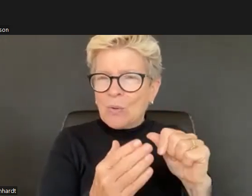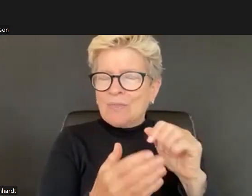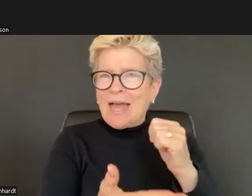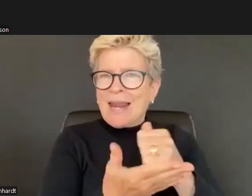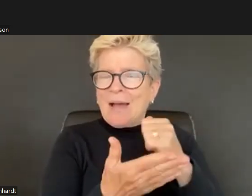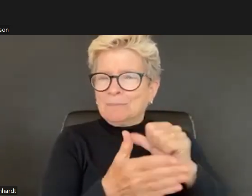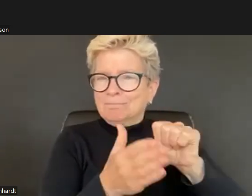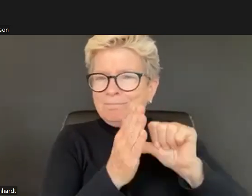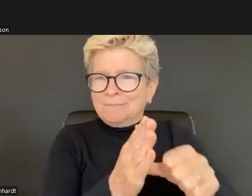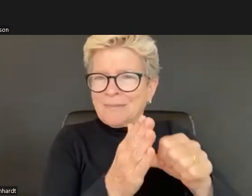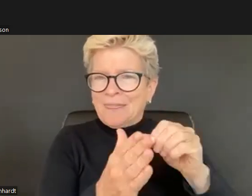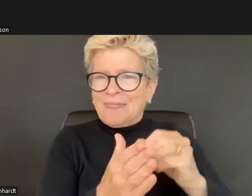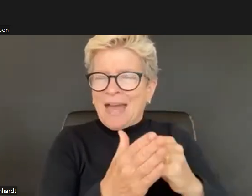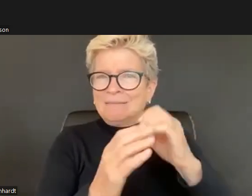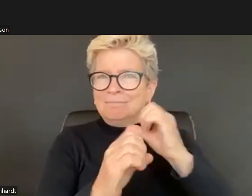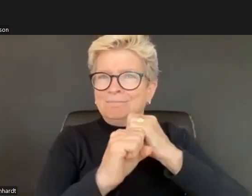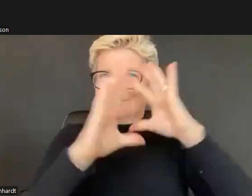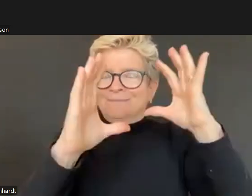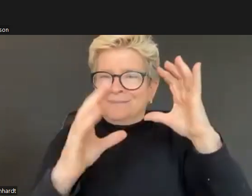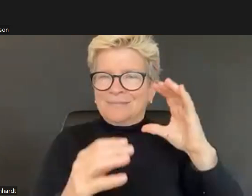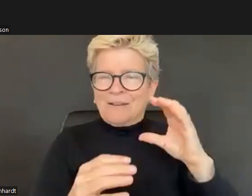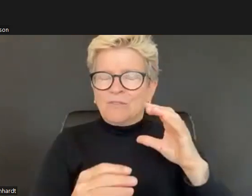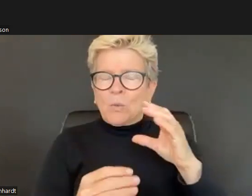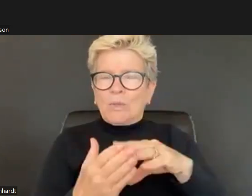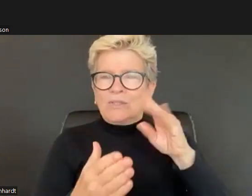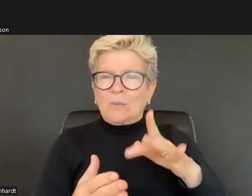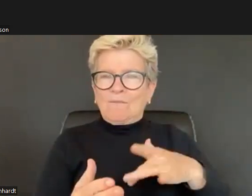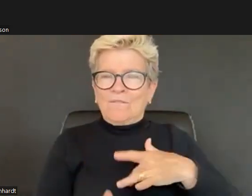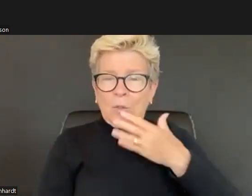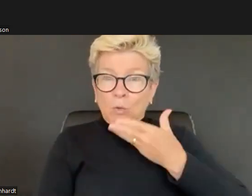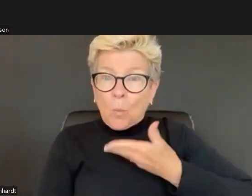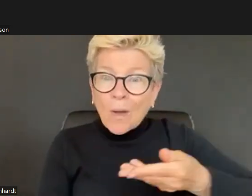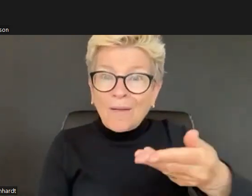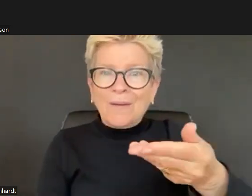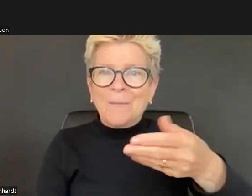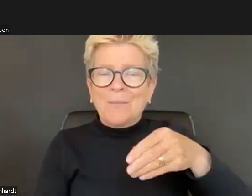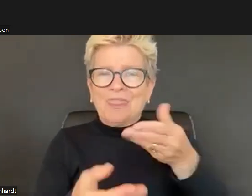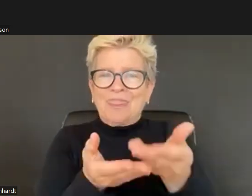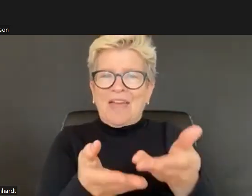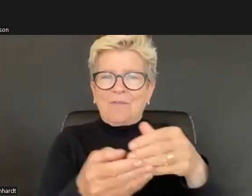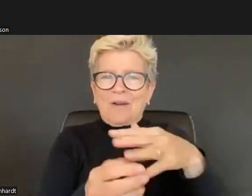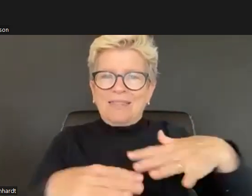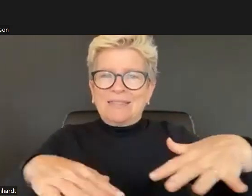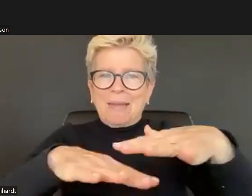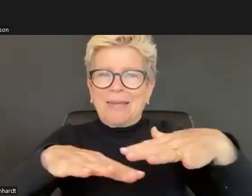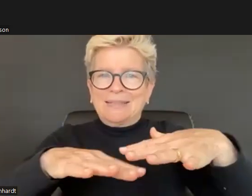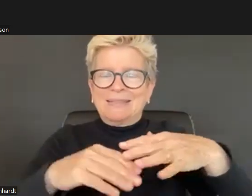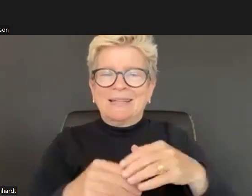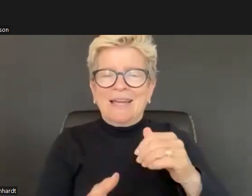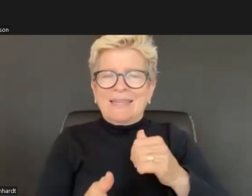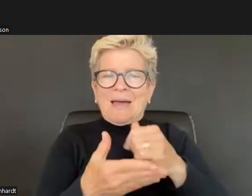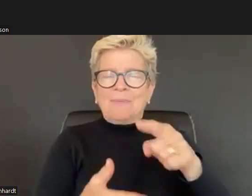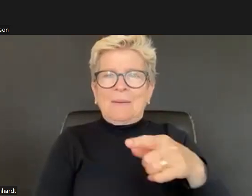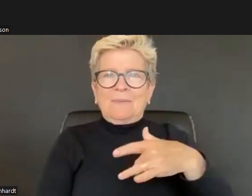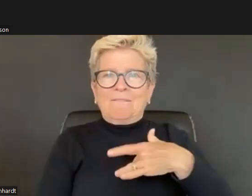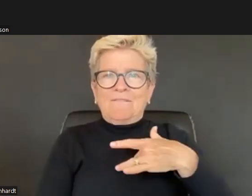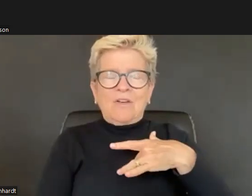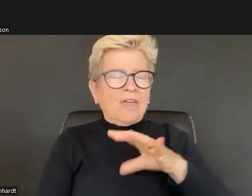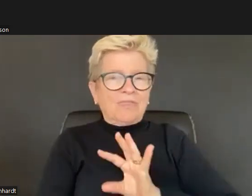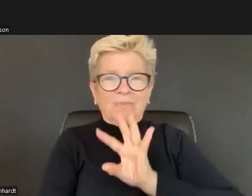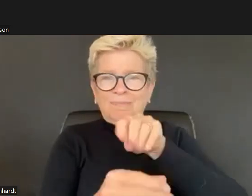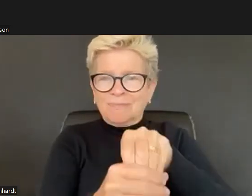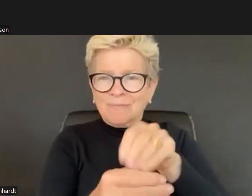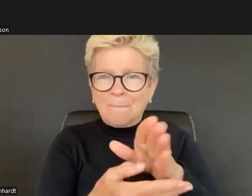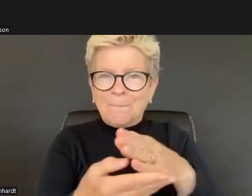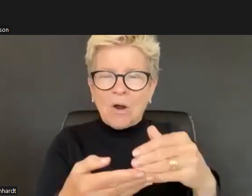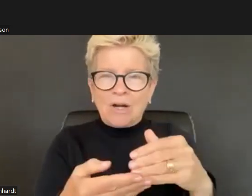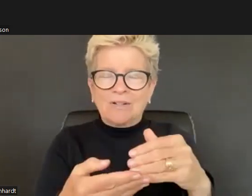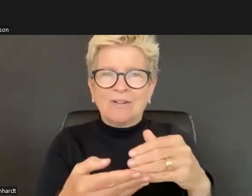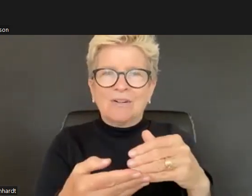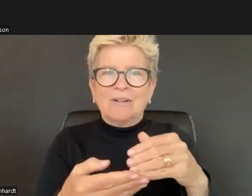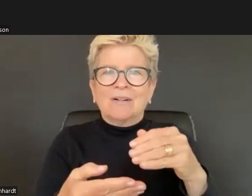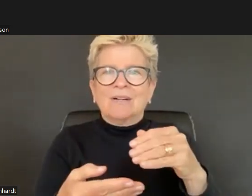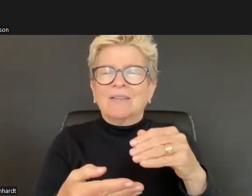And so, what I'm wondering is what do your first few weeks of school, like what kind of lesson plans are you implementing more curriculum?